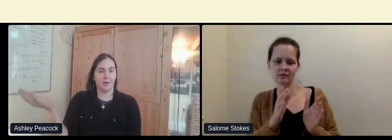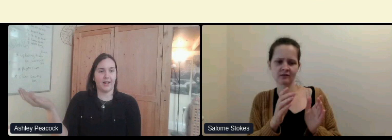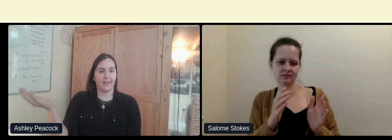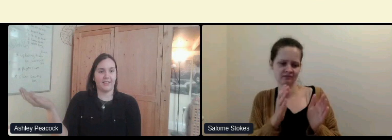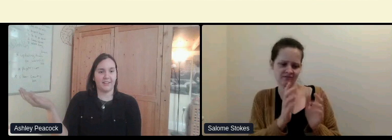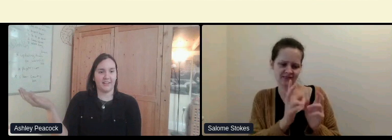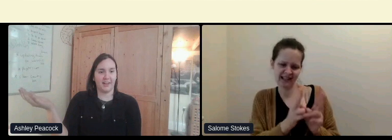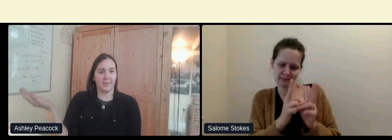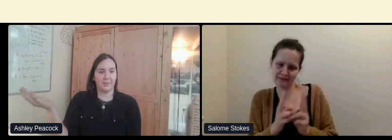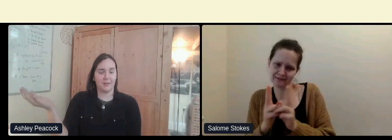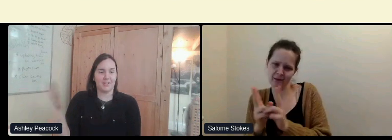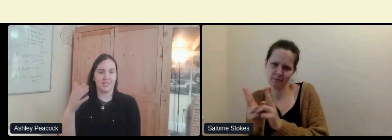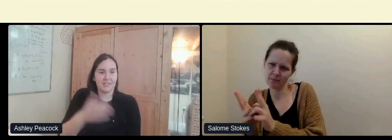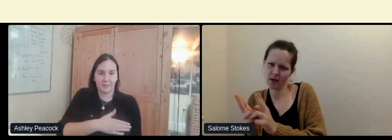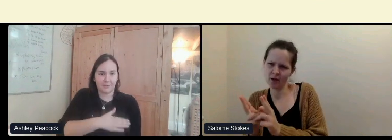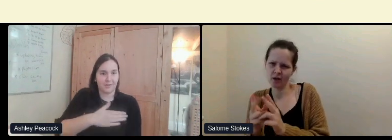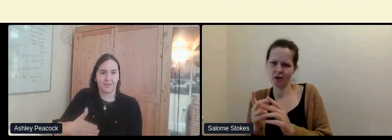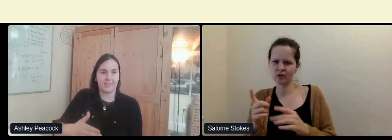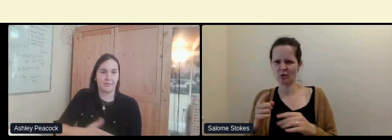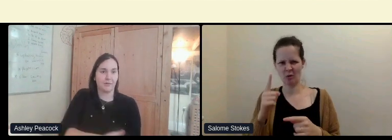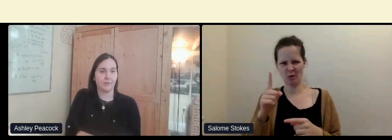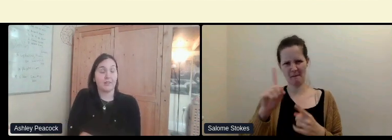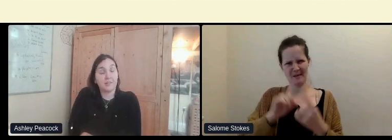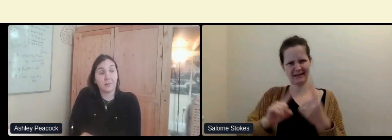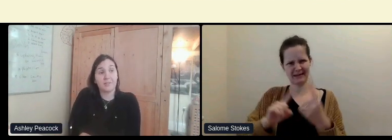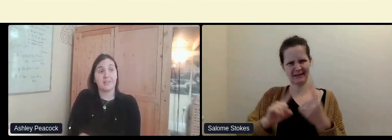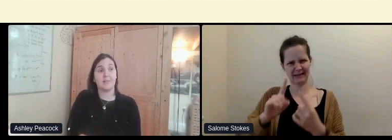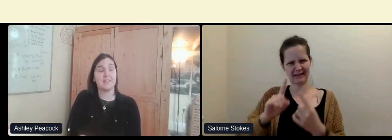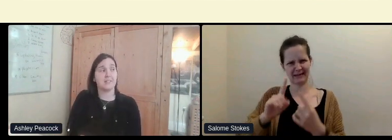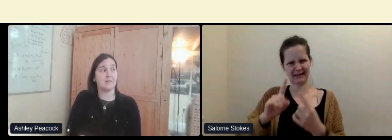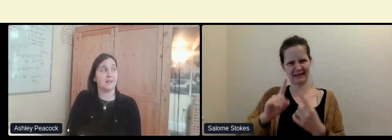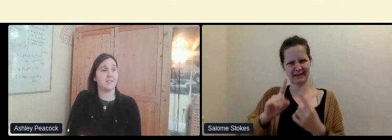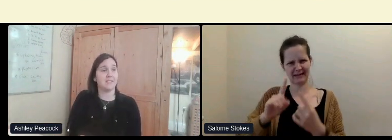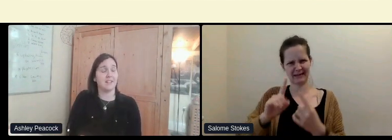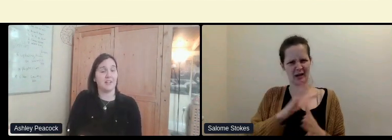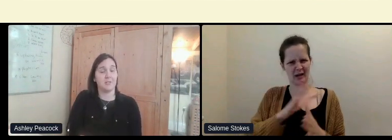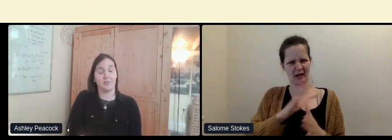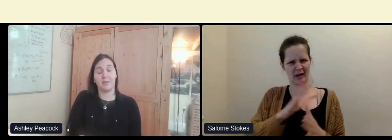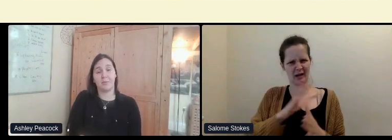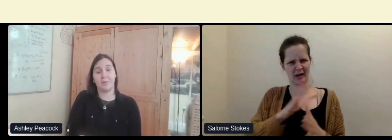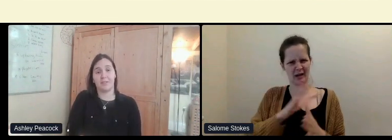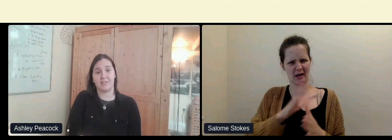why? It's just how things have evolved. They don't need to be 60 minutes. So for me the one thing to